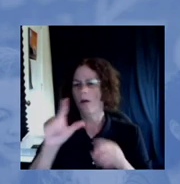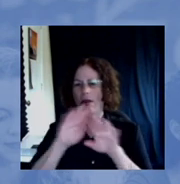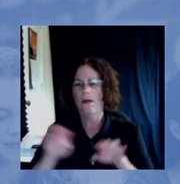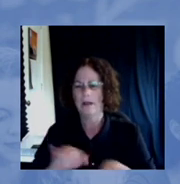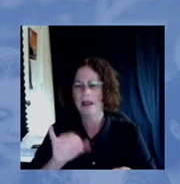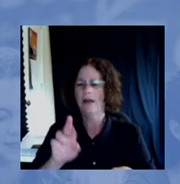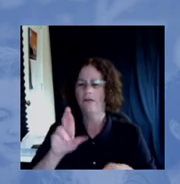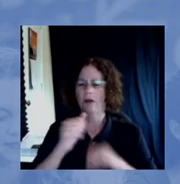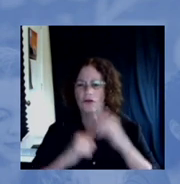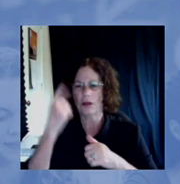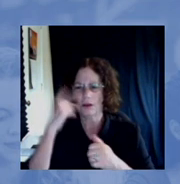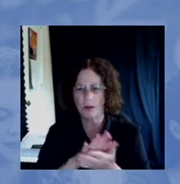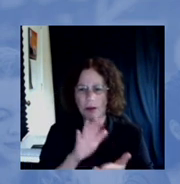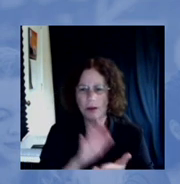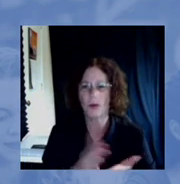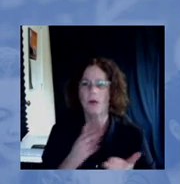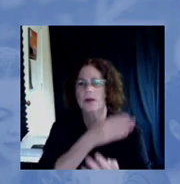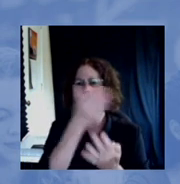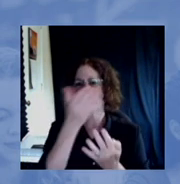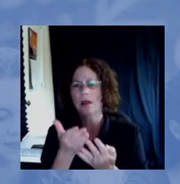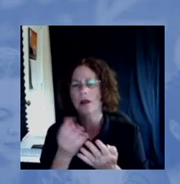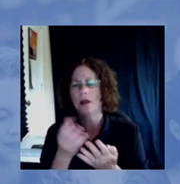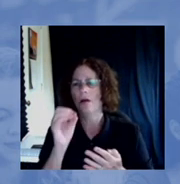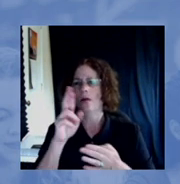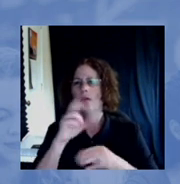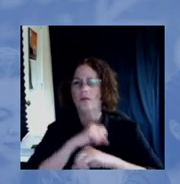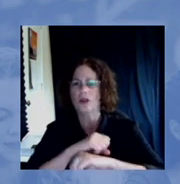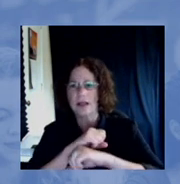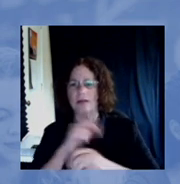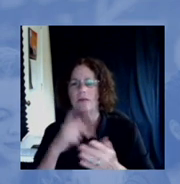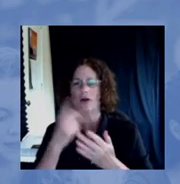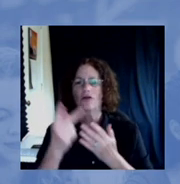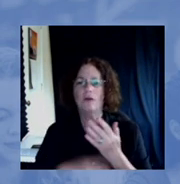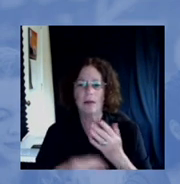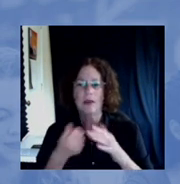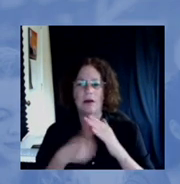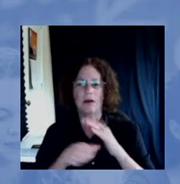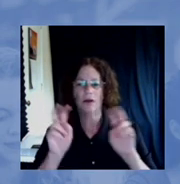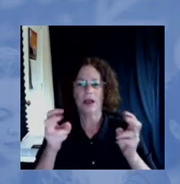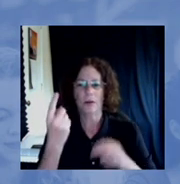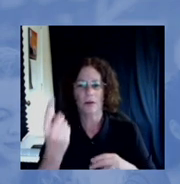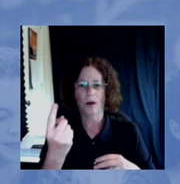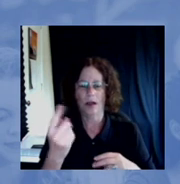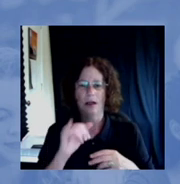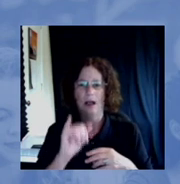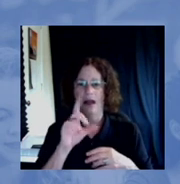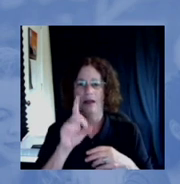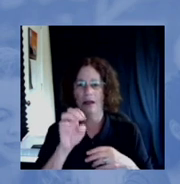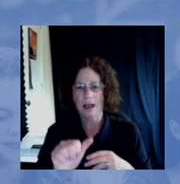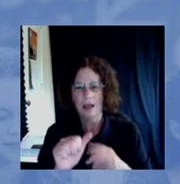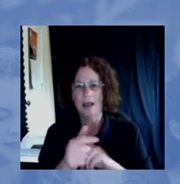WHETHER IT'S IN TERMS OF PROTECTIVE PROGRAMS UNDER TILE ONE, IDEA, OR THE RECRUITMENT OF